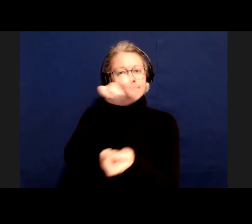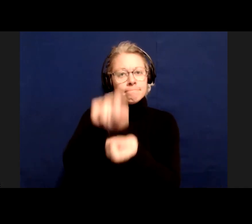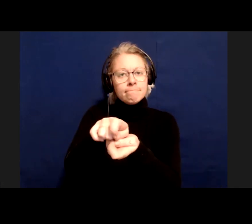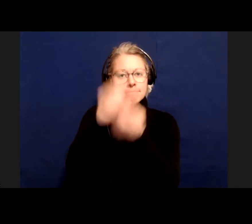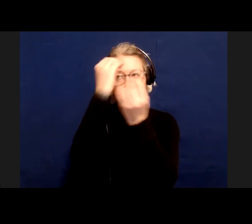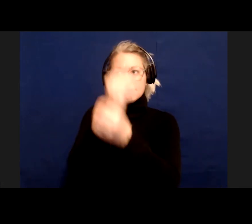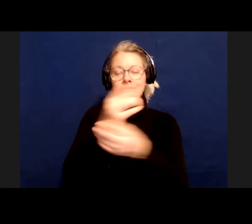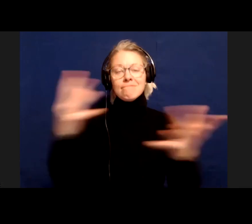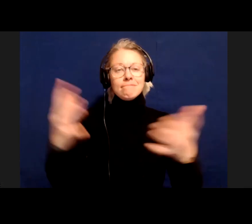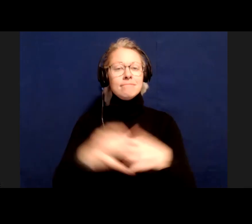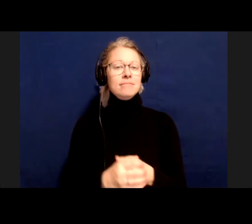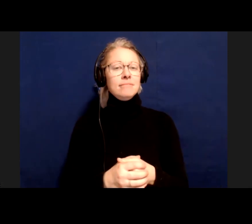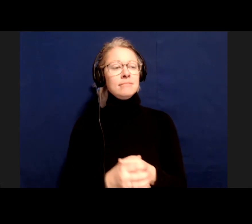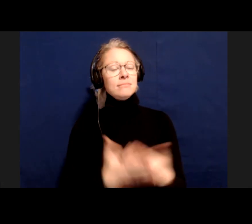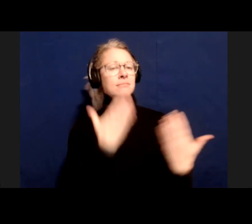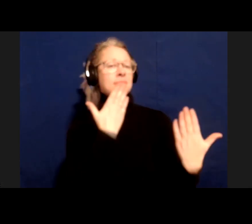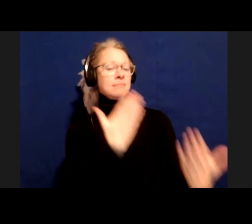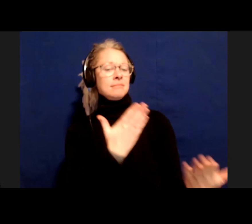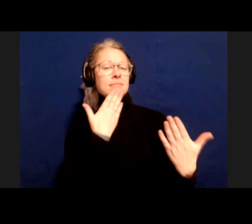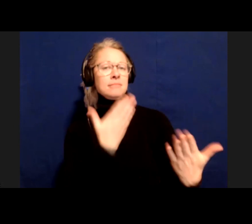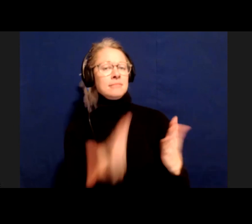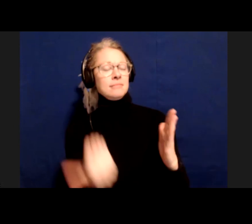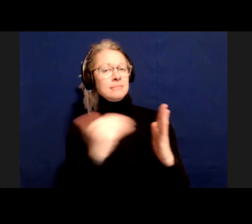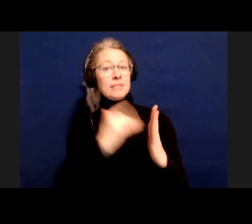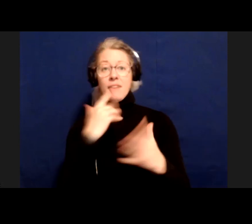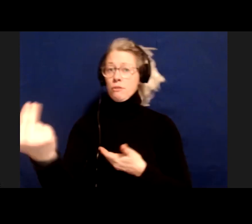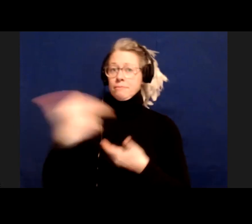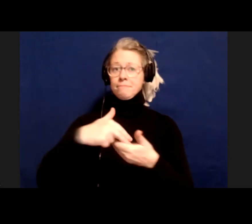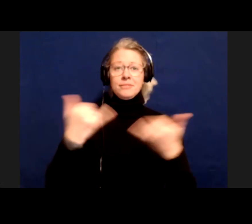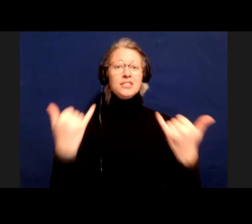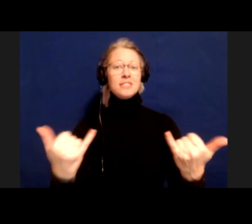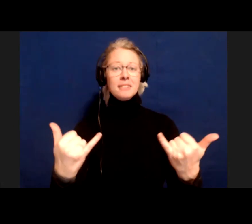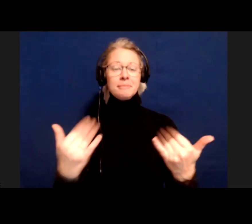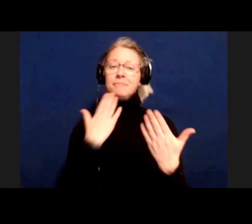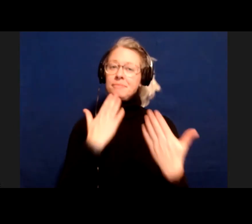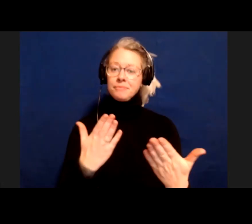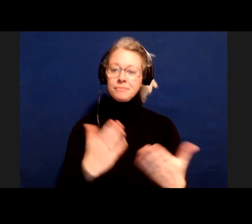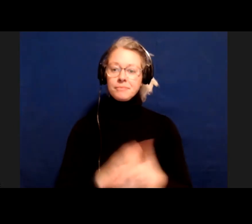So thank you again for all of that and for joining us today. The person that you see,